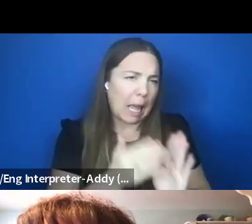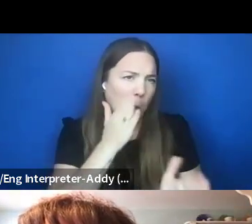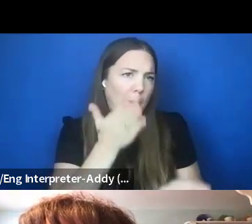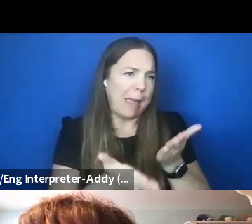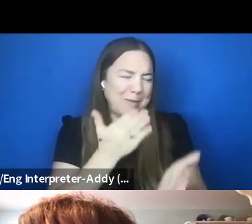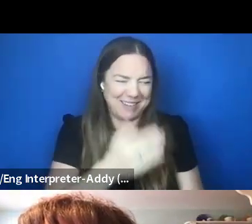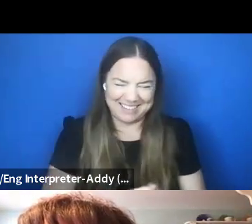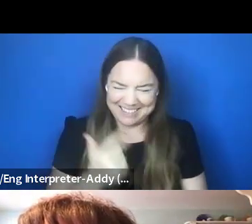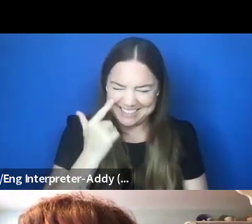Brooke Wilson: Fun!